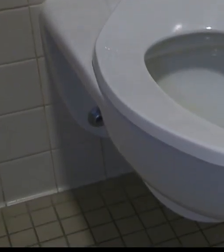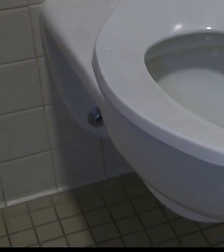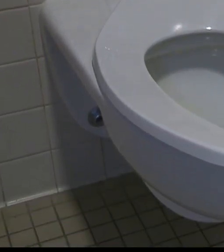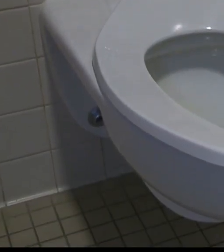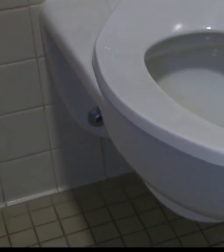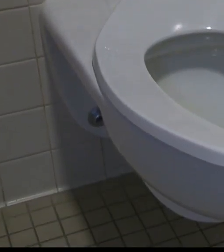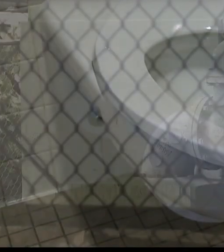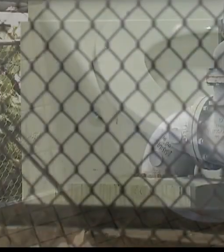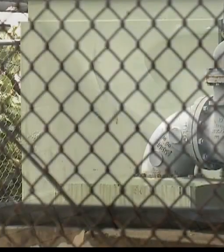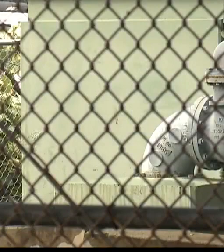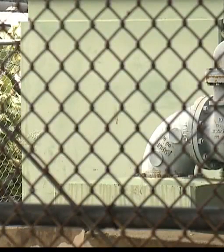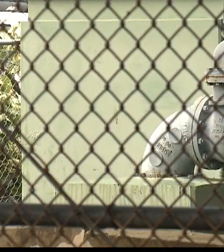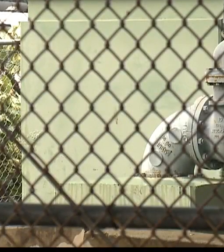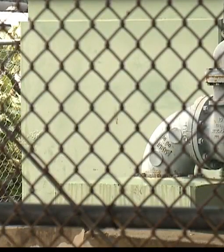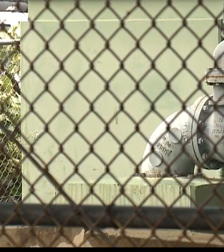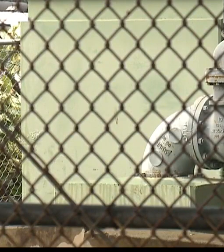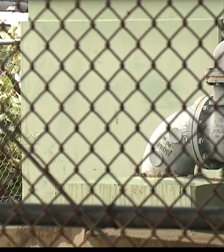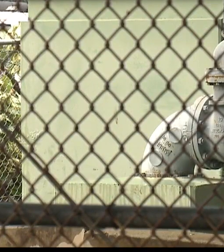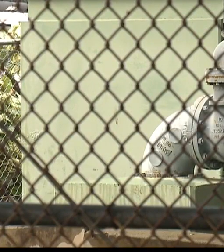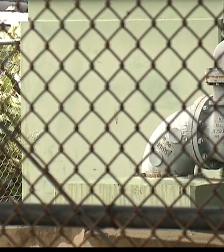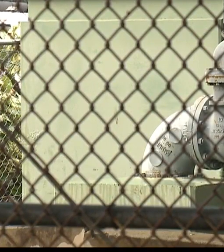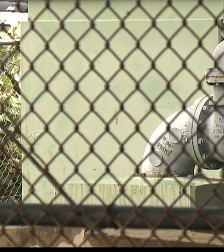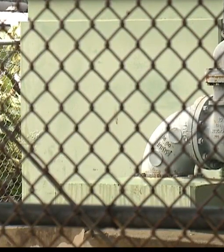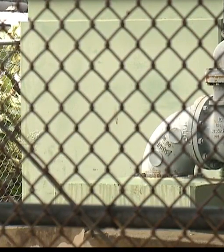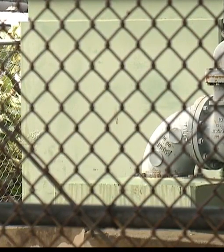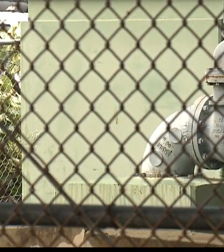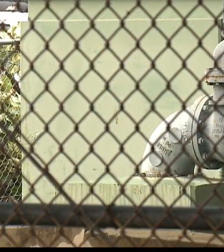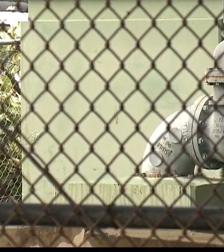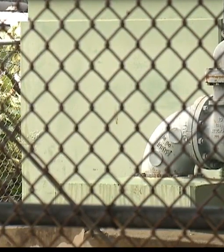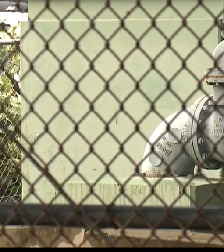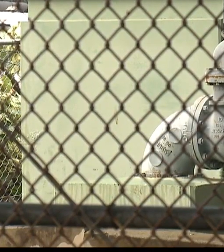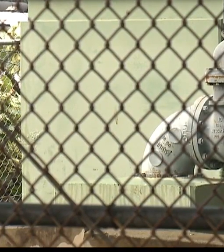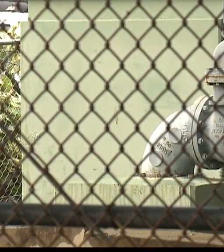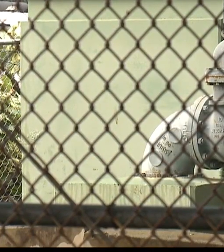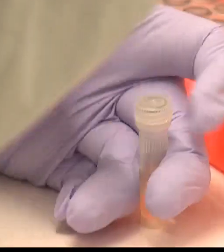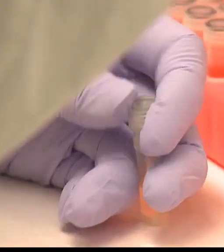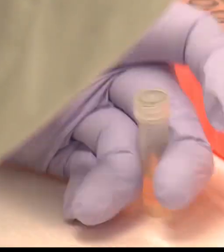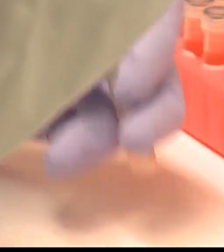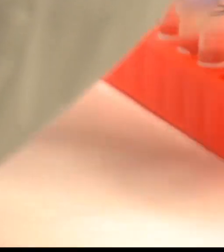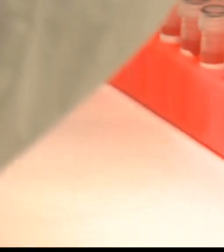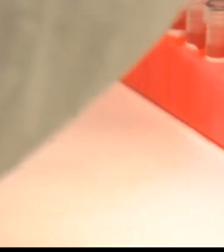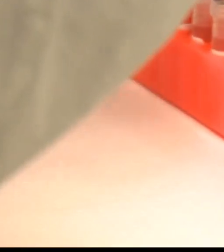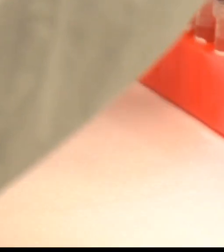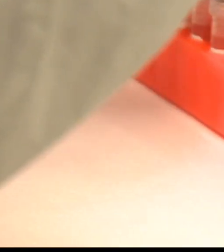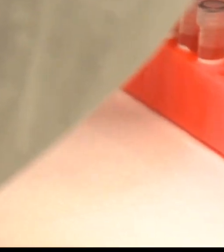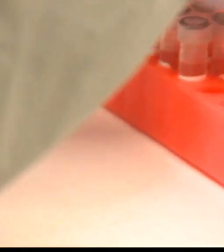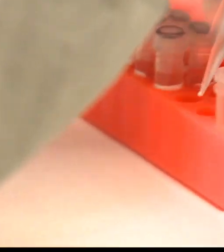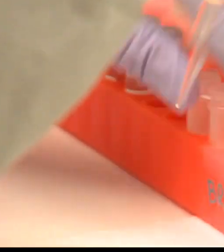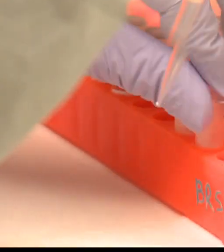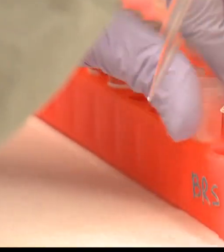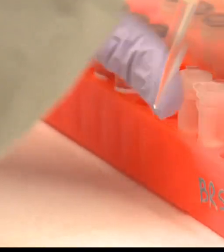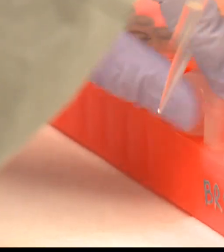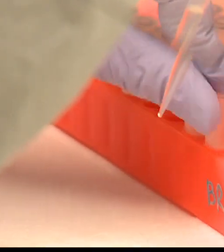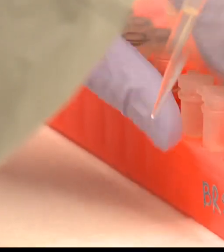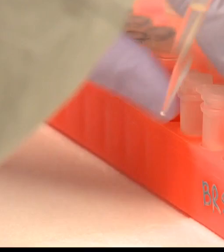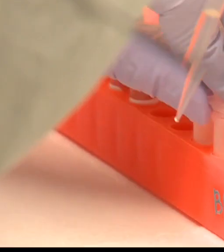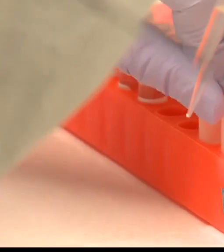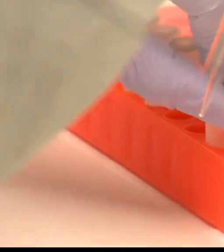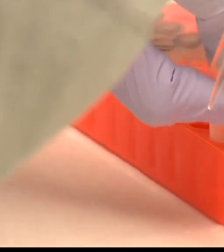WASTEWATER TWO WEEKS AGO TO SEND TO A LAB CALLED BIOBOT IN MASSACHUSETTS... "THE TECHNOLOGY THAT THIS CAME OUT OF WAS